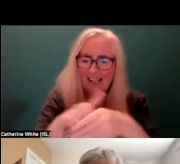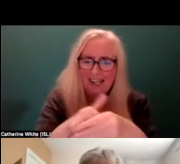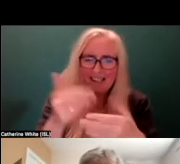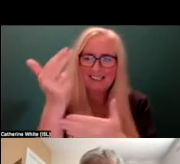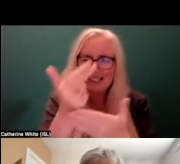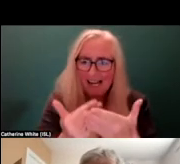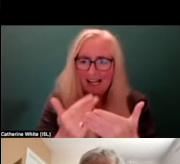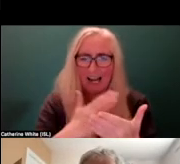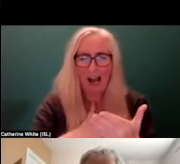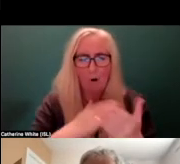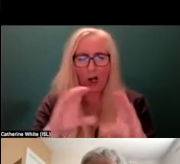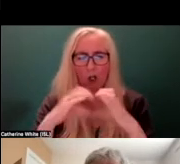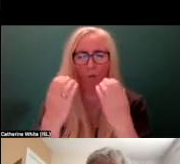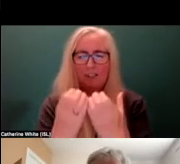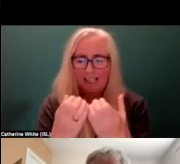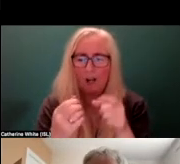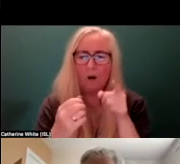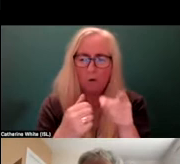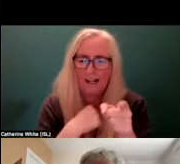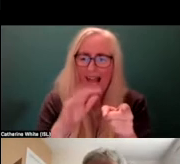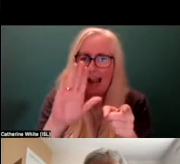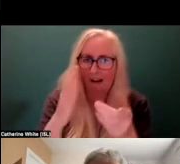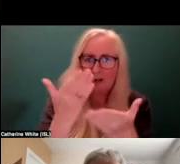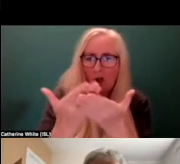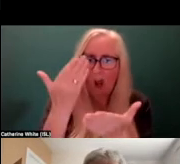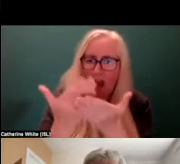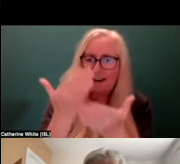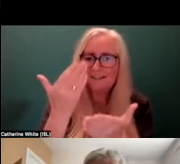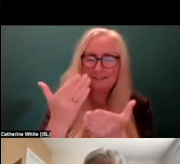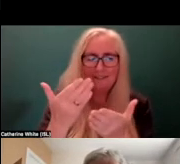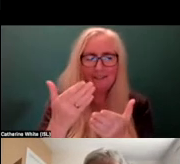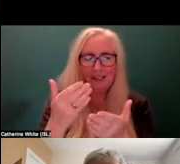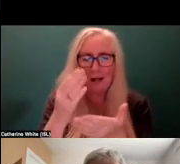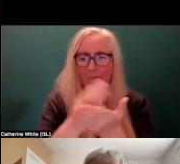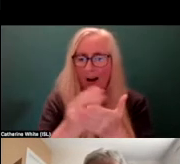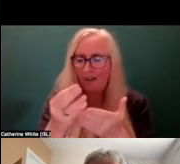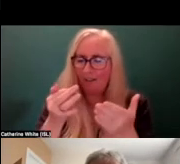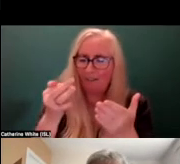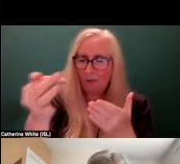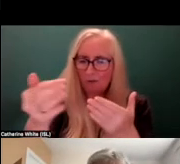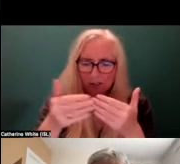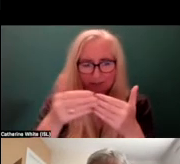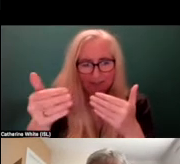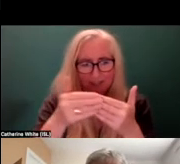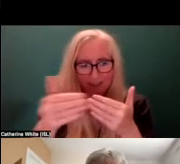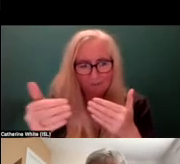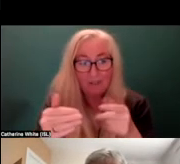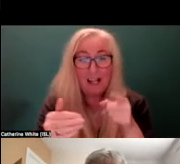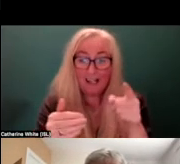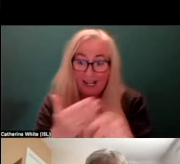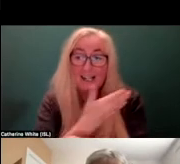the design of our communities, I think is something that we really have to learn to work forward with and to do more of going forward.